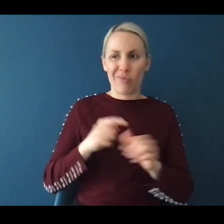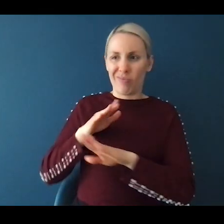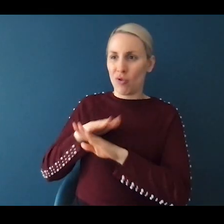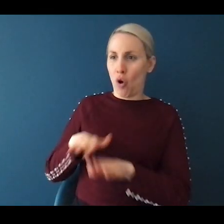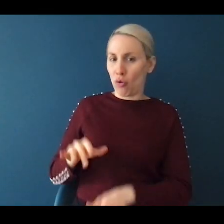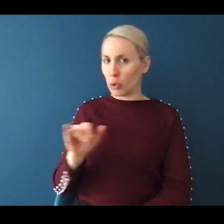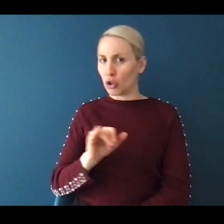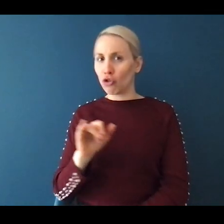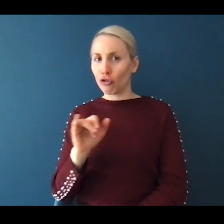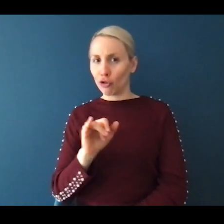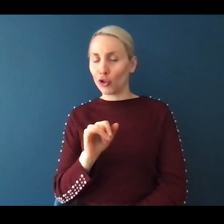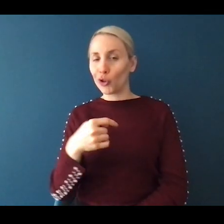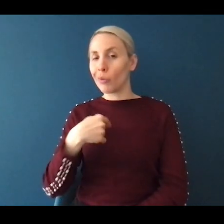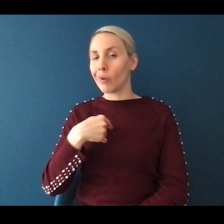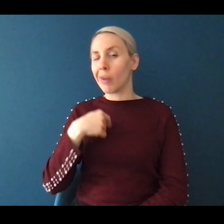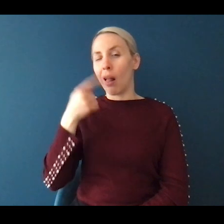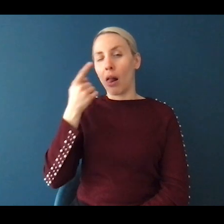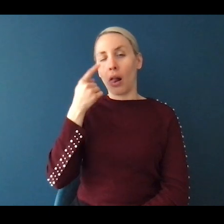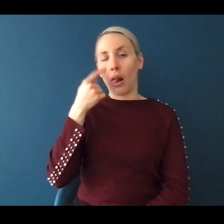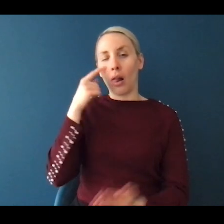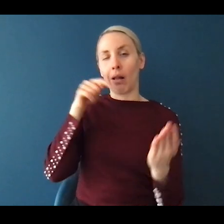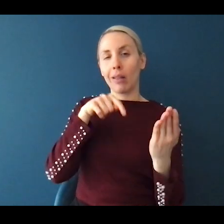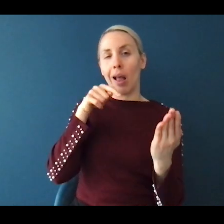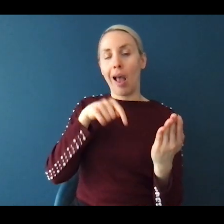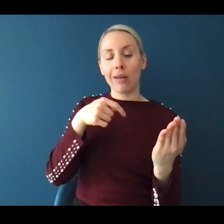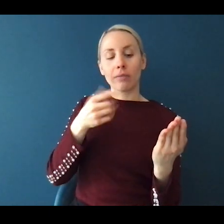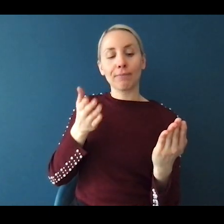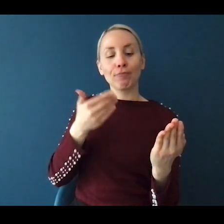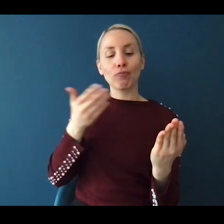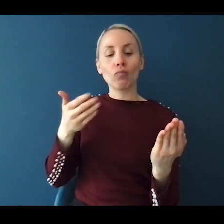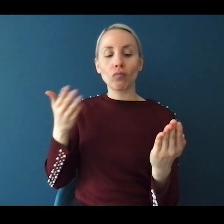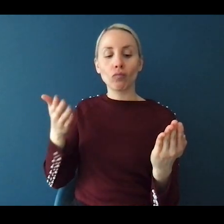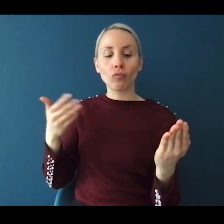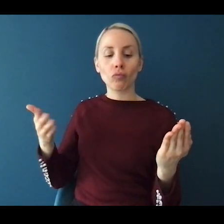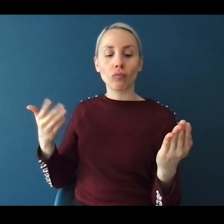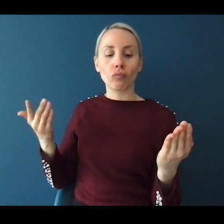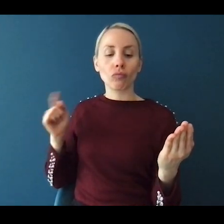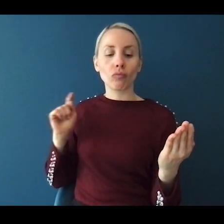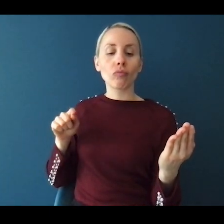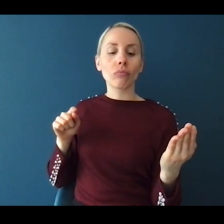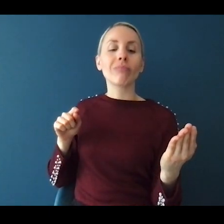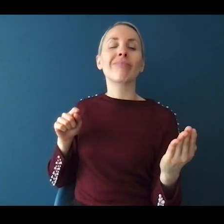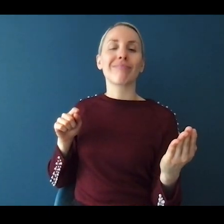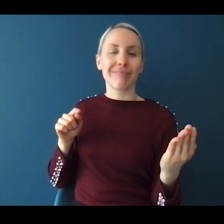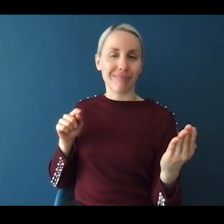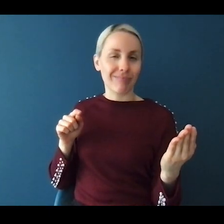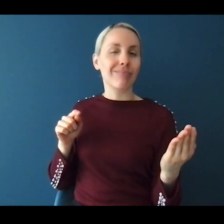what I'm looking for so when I read through statements and that's when you kind of like